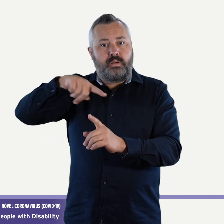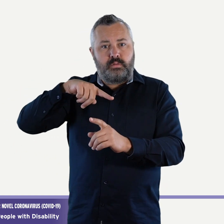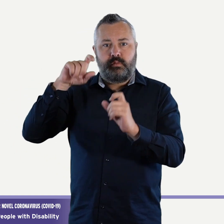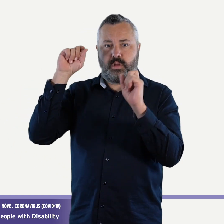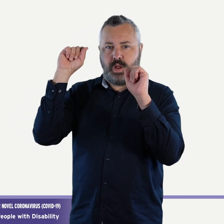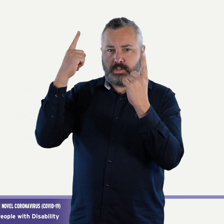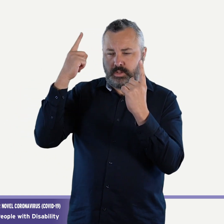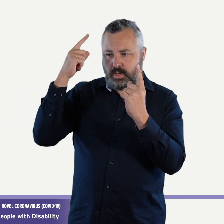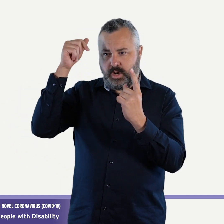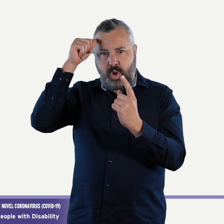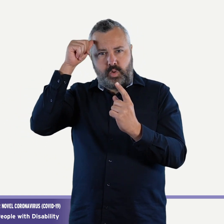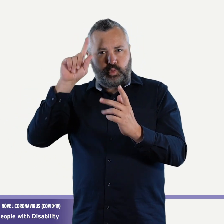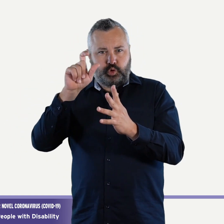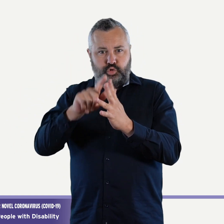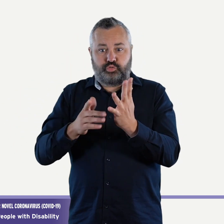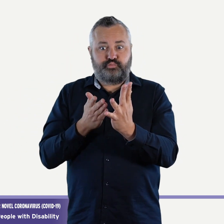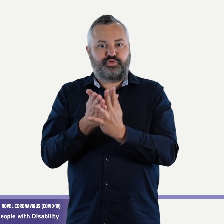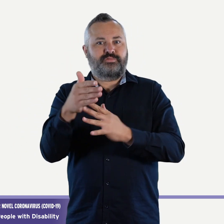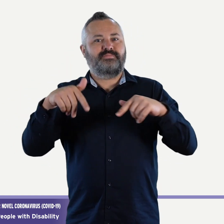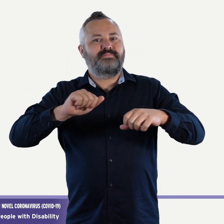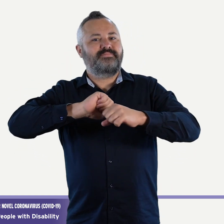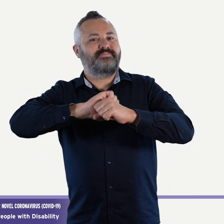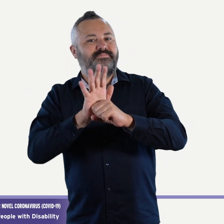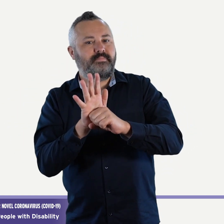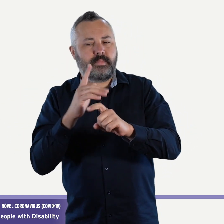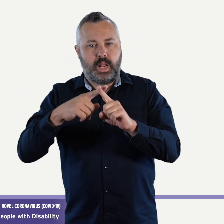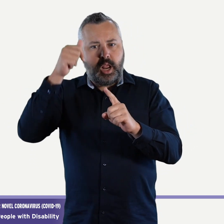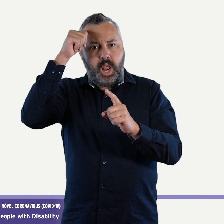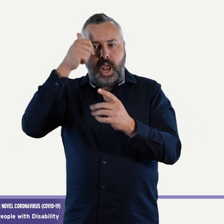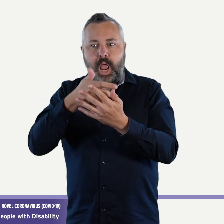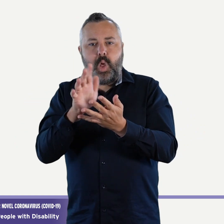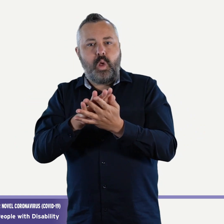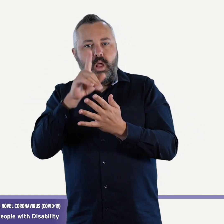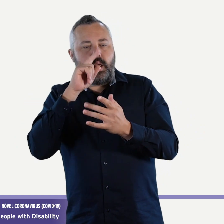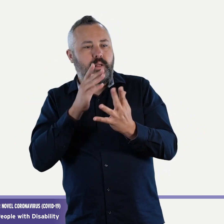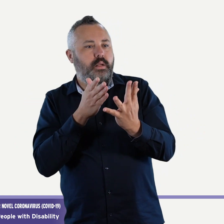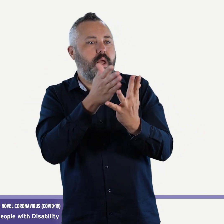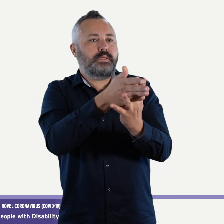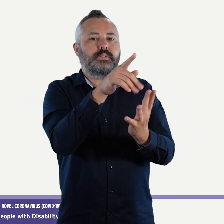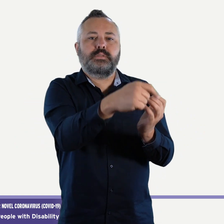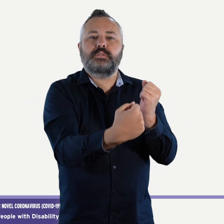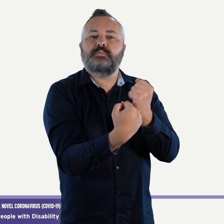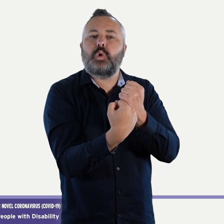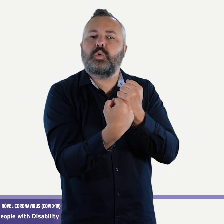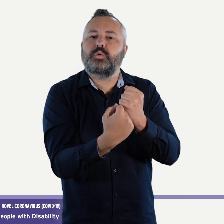understand what to do during the pandemic and how to access support.